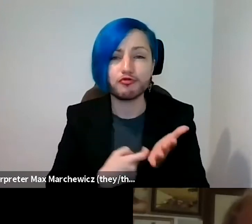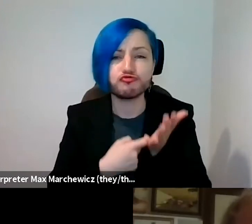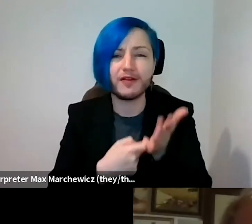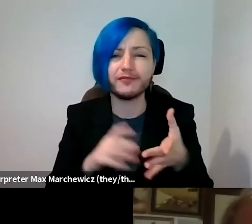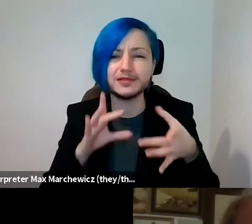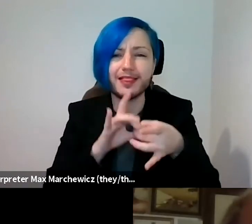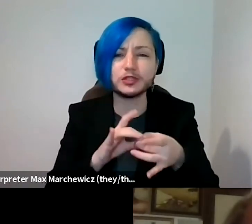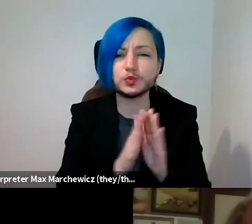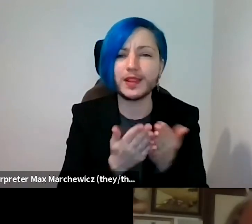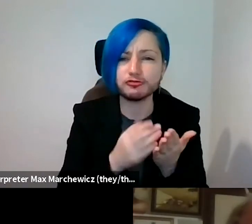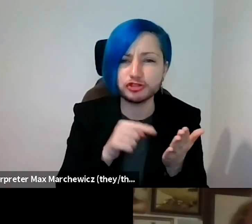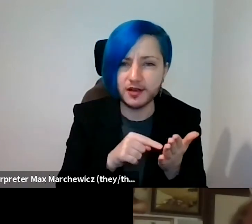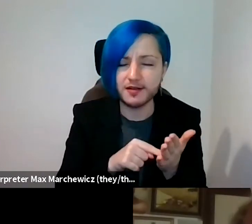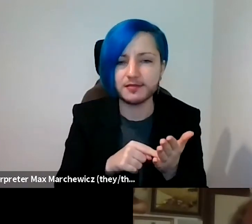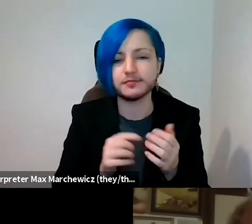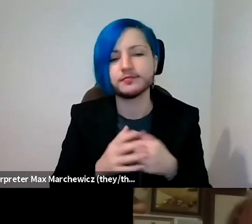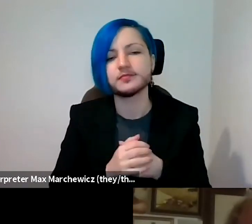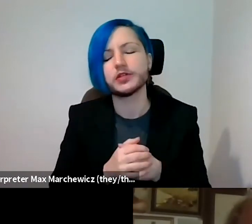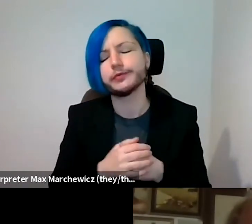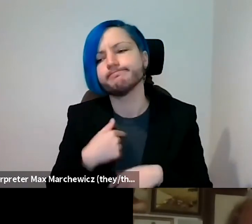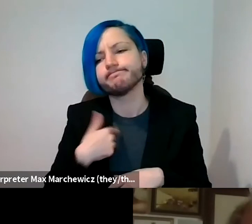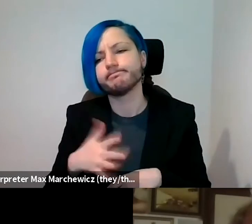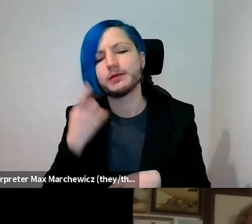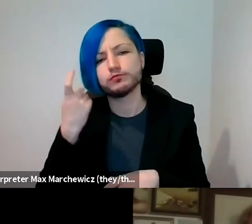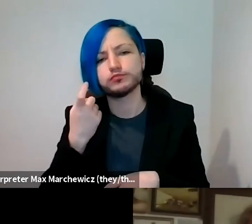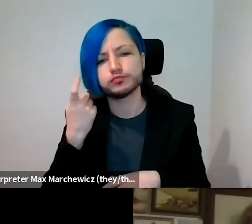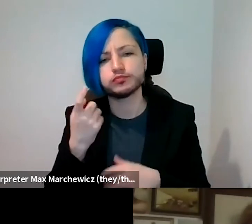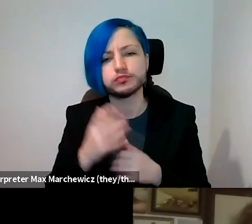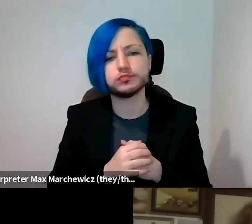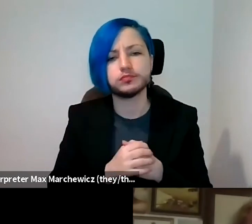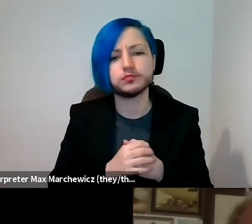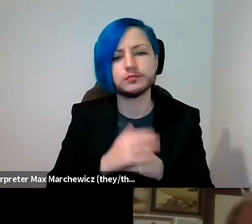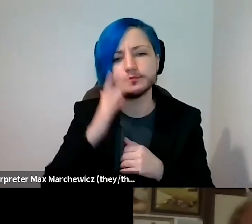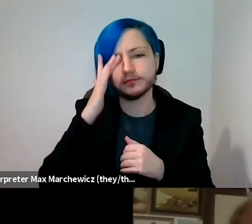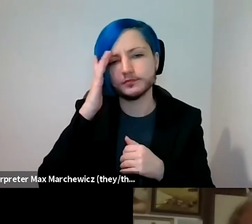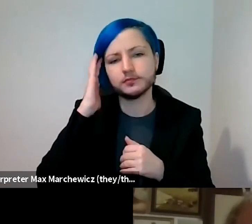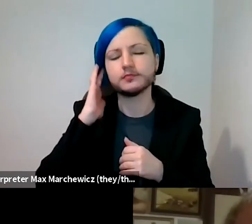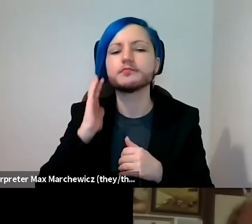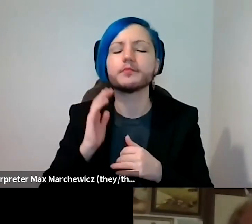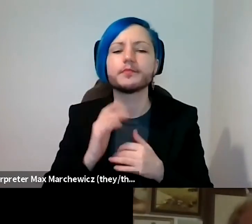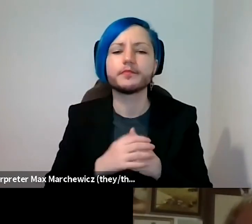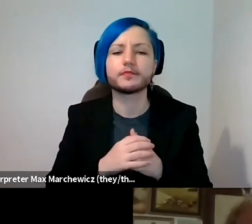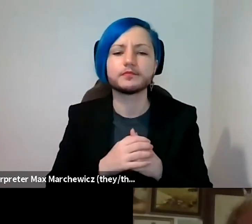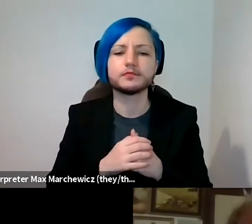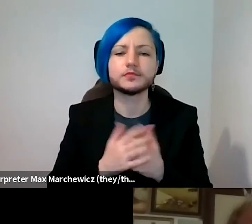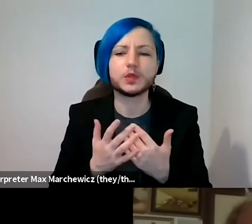and I was just more or less wondering, where been the most, or what has been the most surprising reference